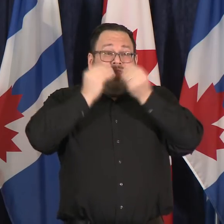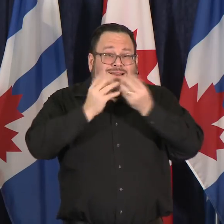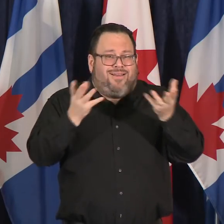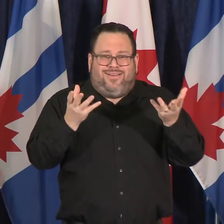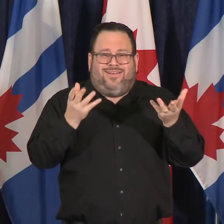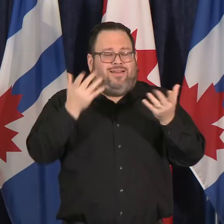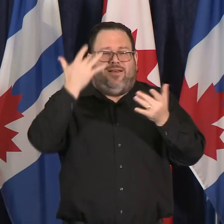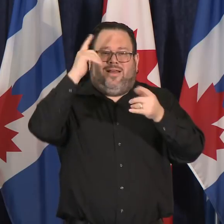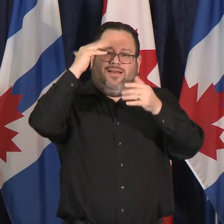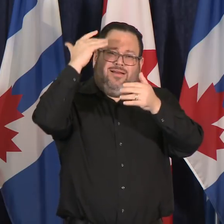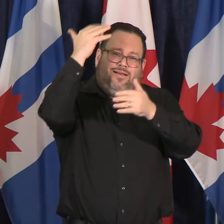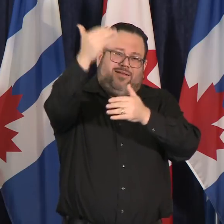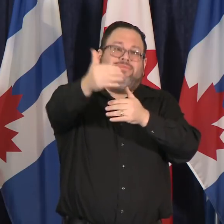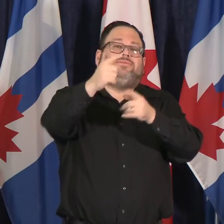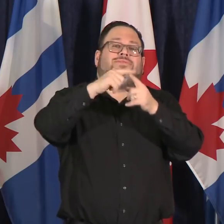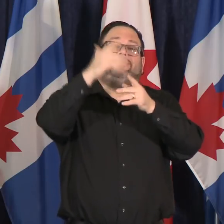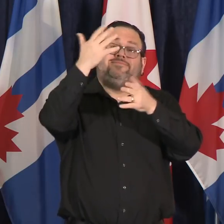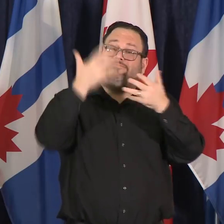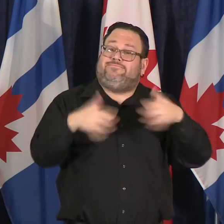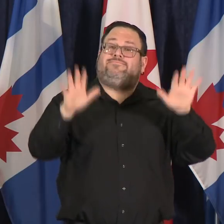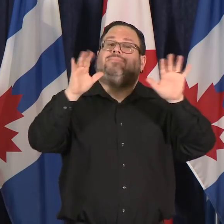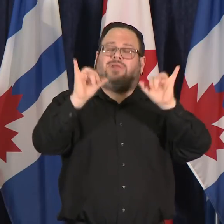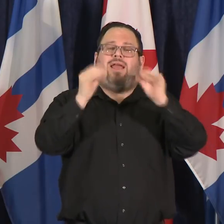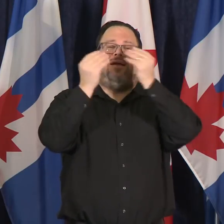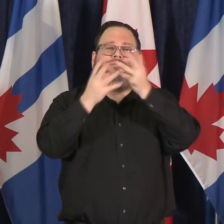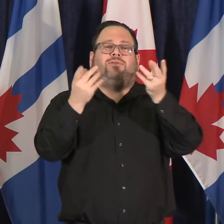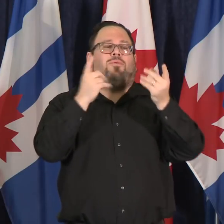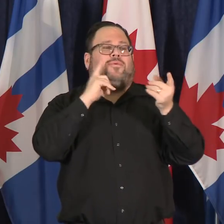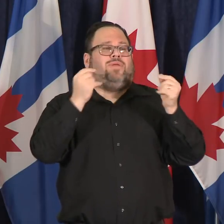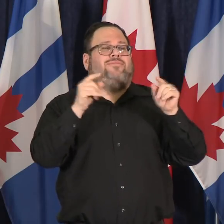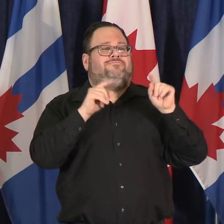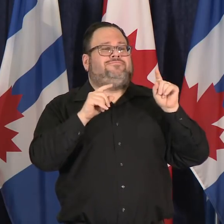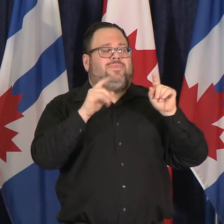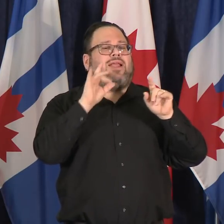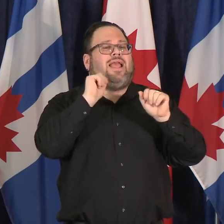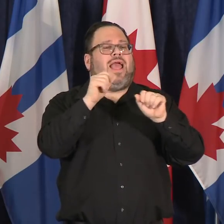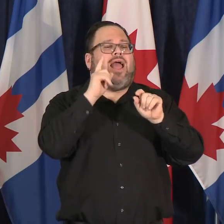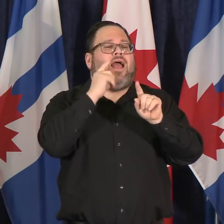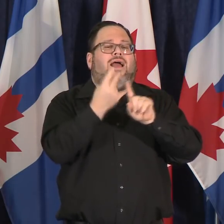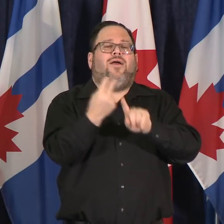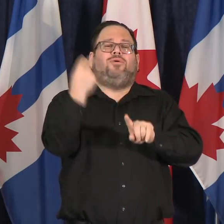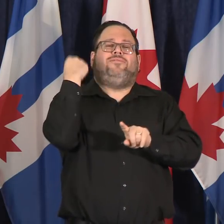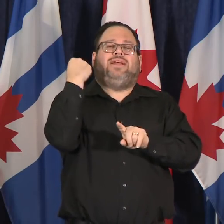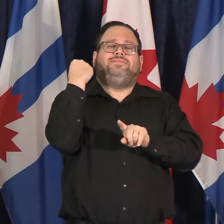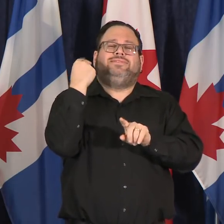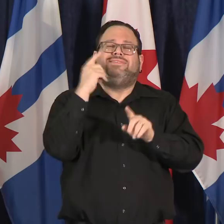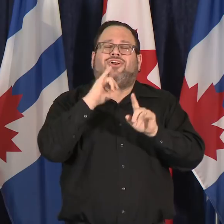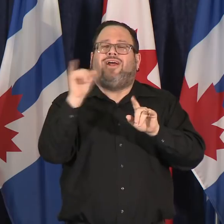story what I can tell you now is that clearly places like Italy and places